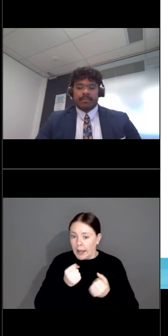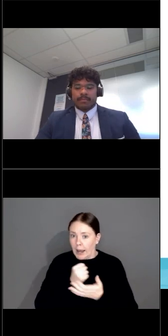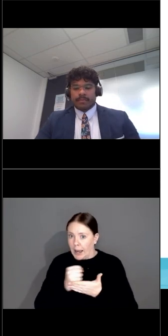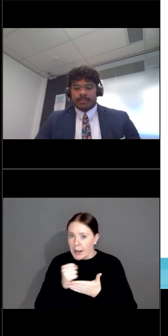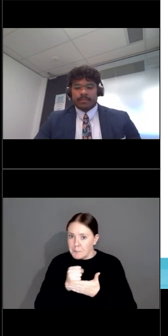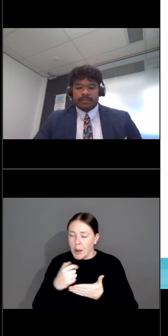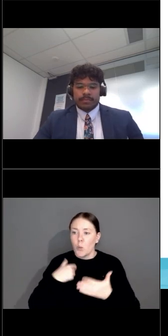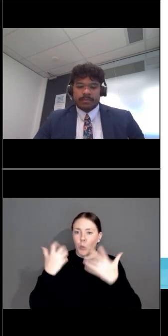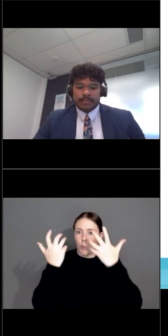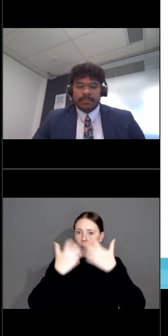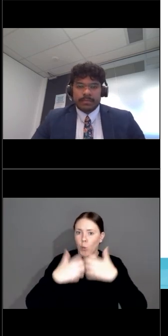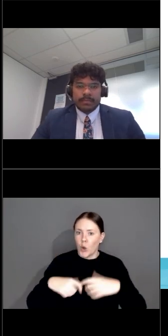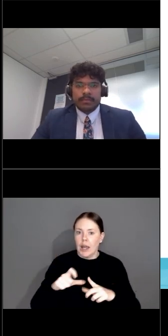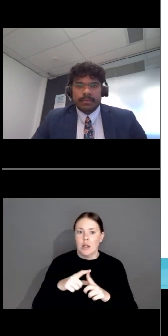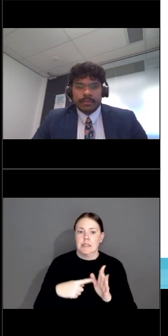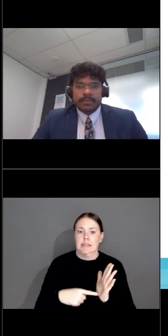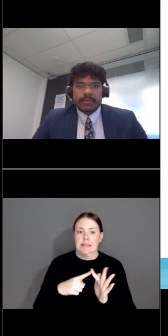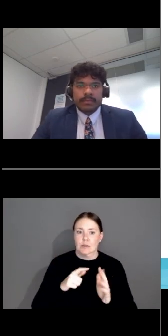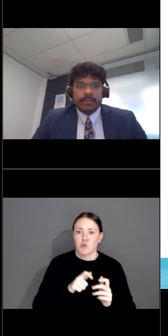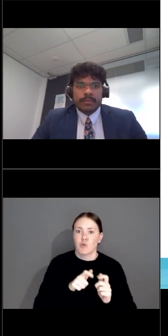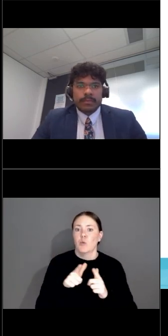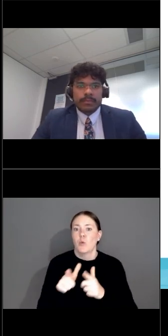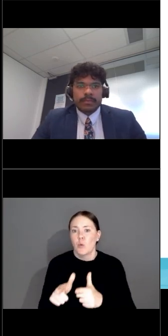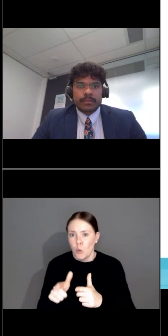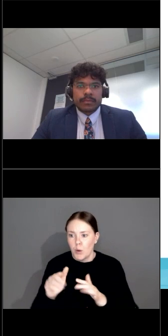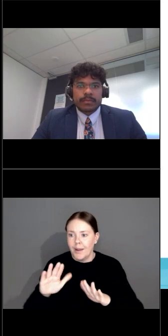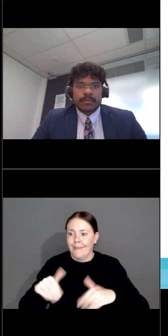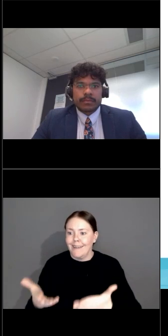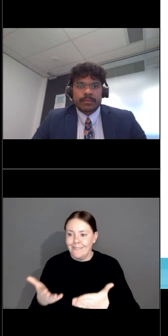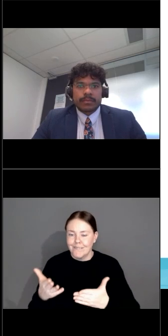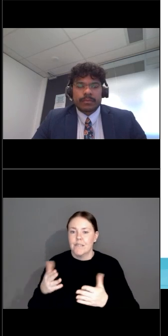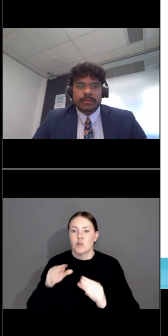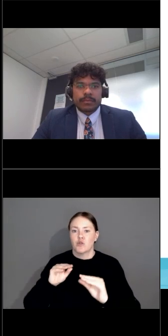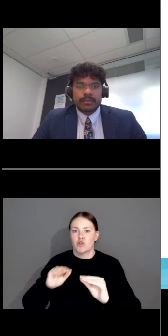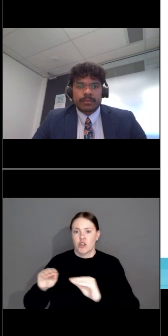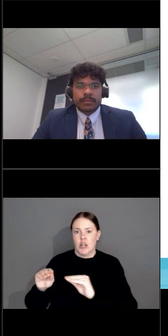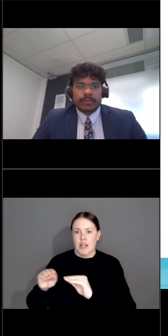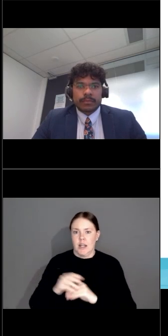do those trainings um so yeah you'll probably hear from us um well some people probably have